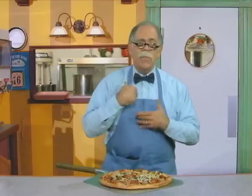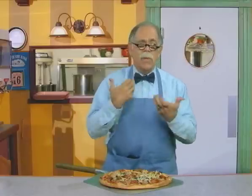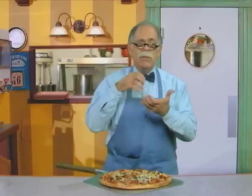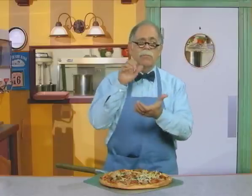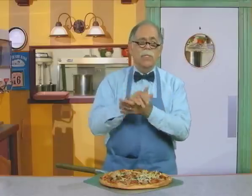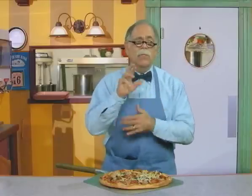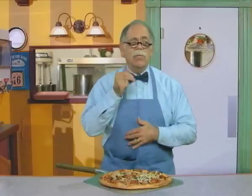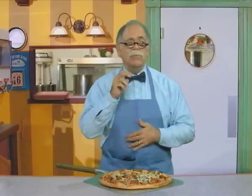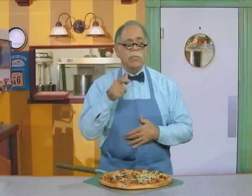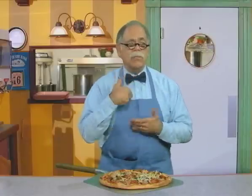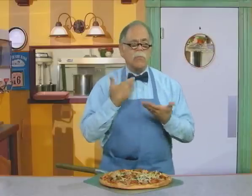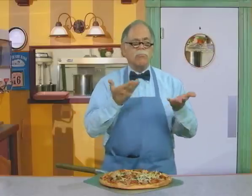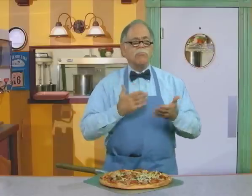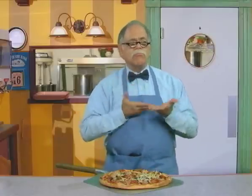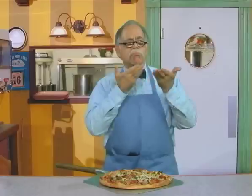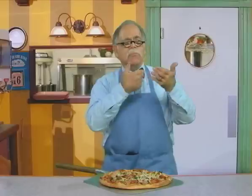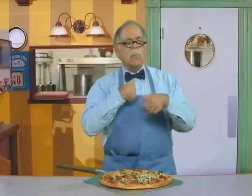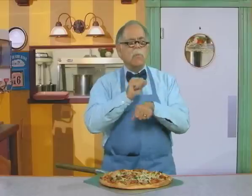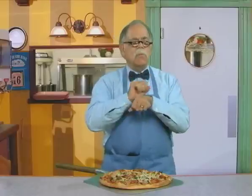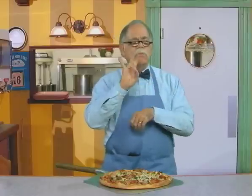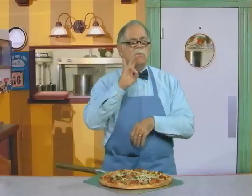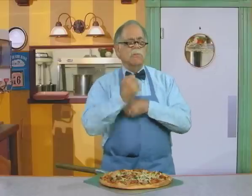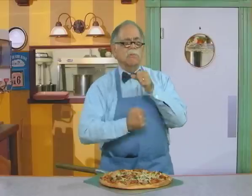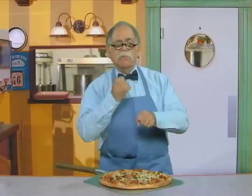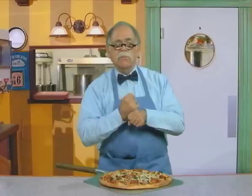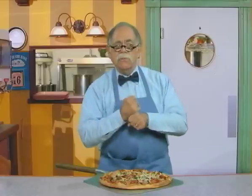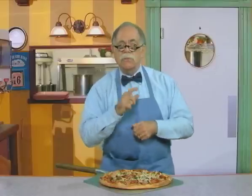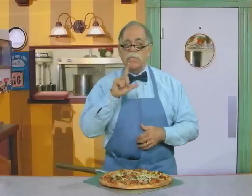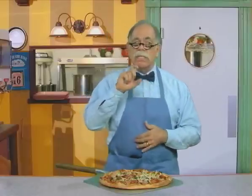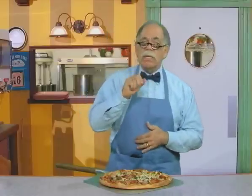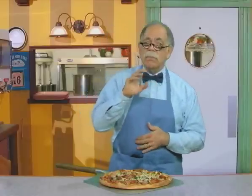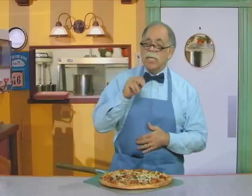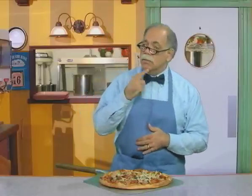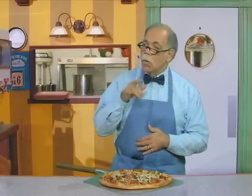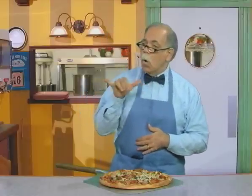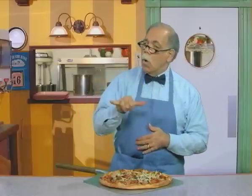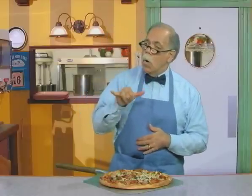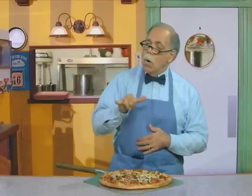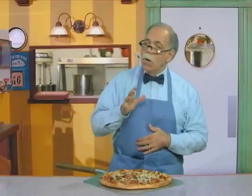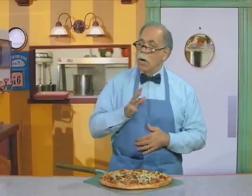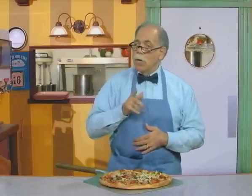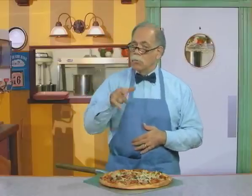I WANT TO MARRY HER. HOW ABOUT IF I WORK FOR YOU FOR SEVEN YEARS?" LABAN SAID, "ALL RIGHT.